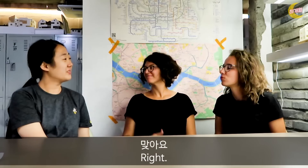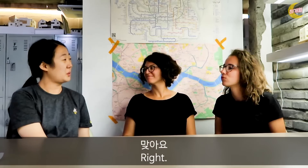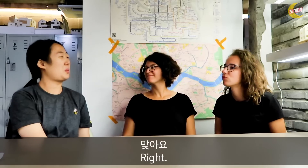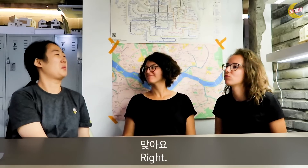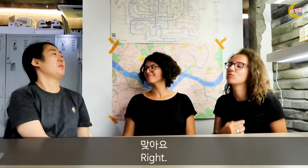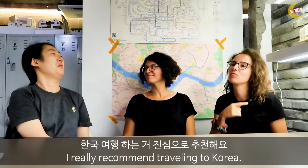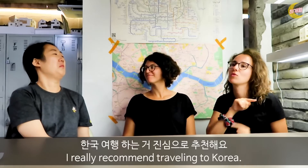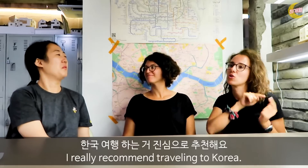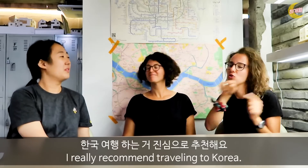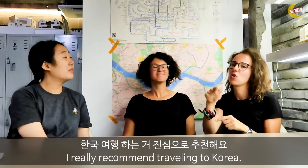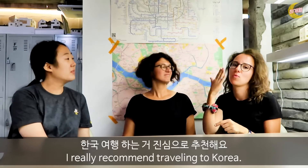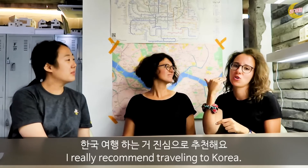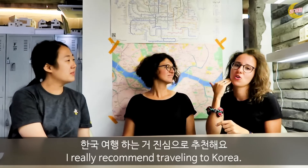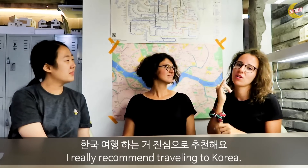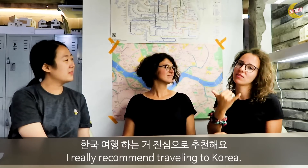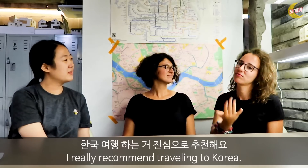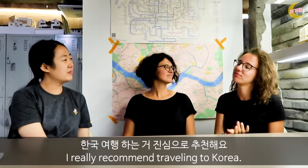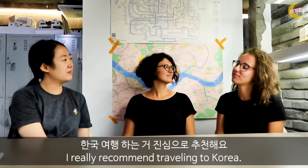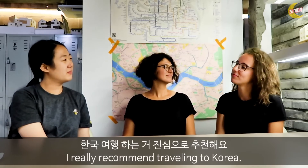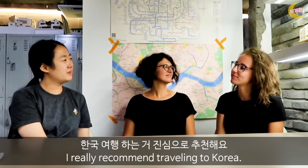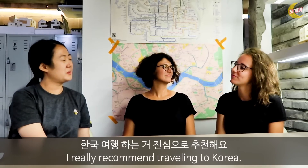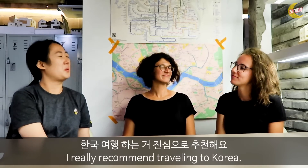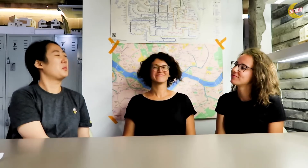Right. I really recommend traveling to Korea.